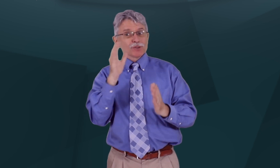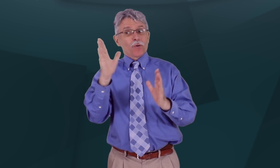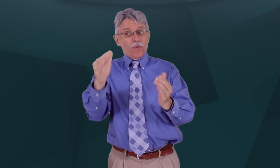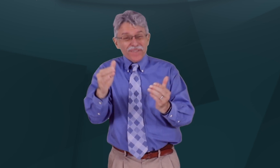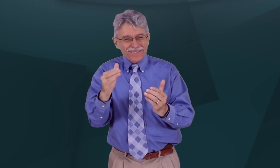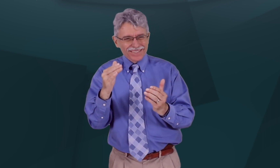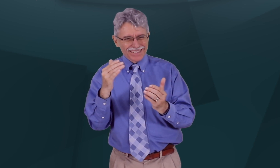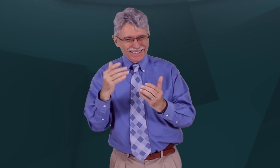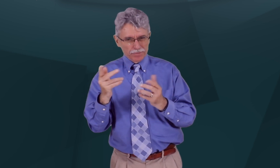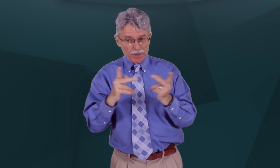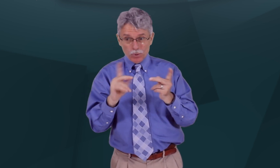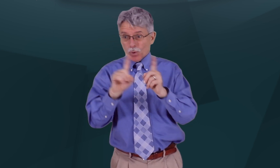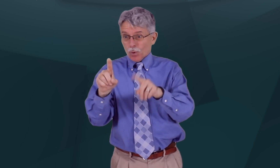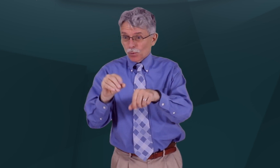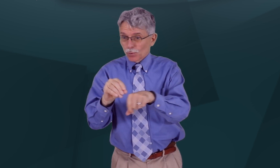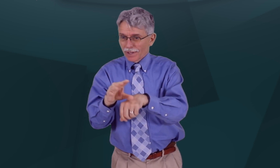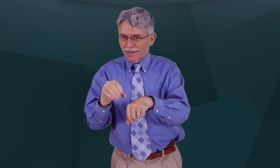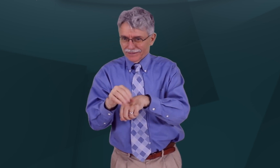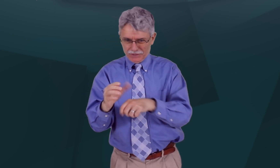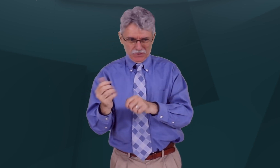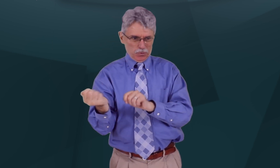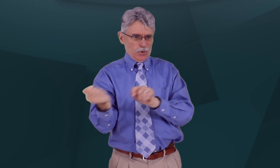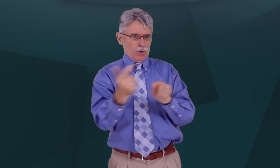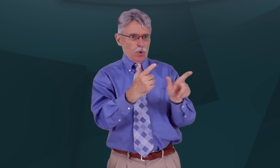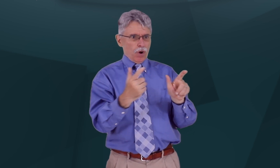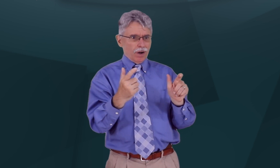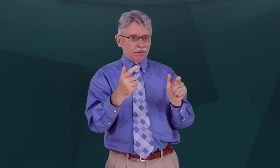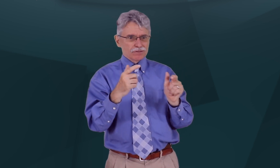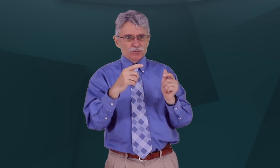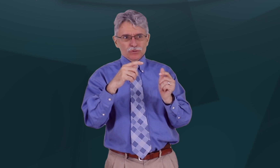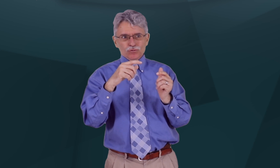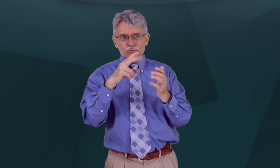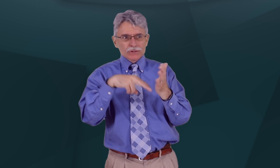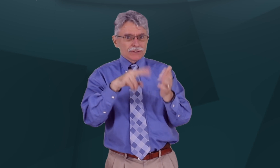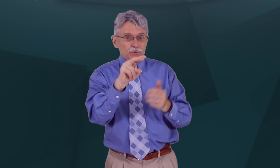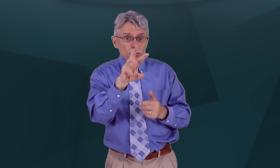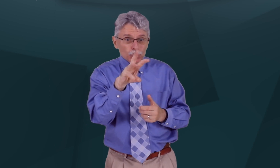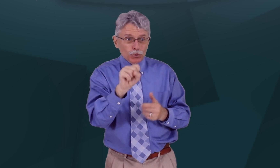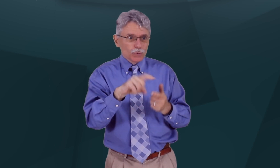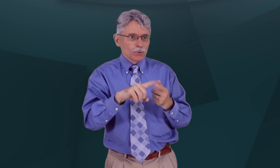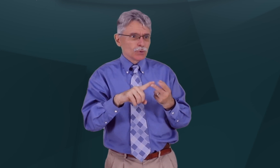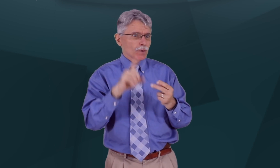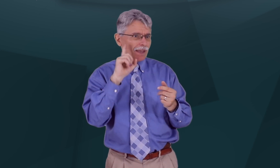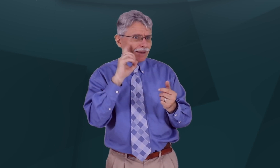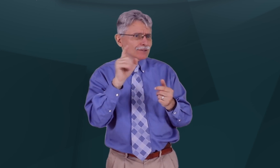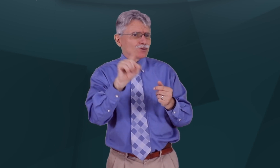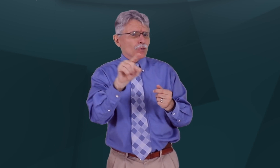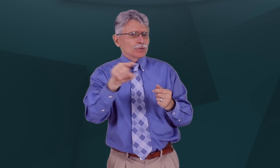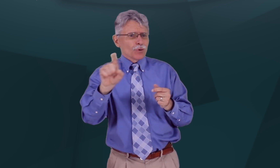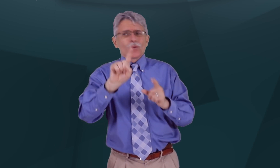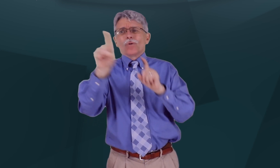So that hopefully they know that people go to a counselor, that, you know, maybe they read the news and they can see that, you know,